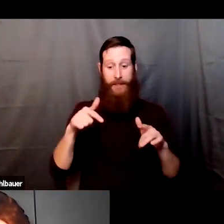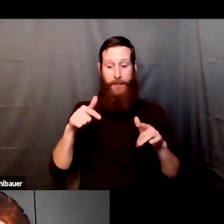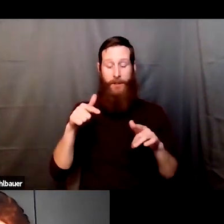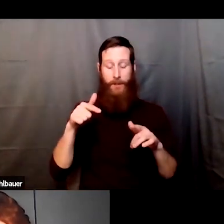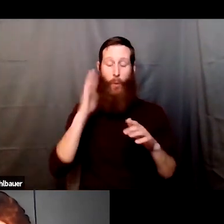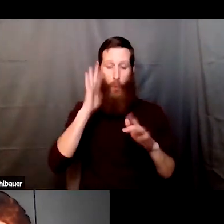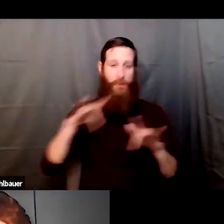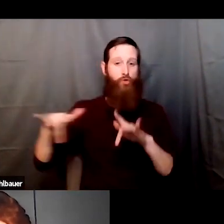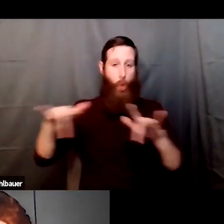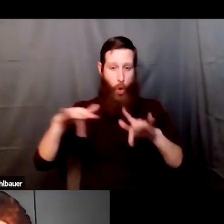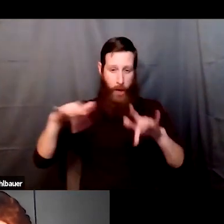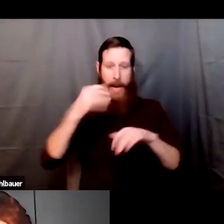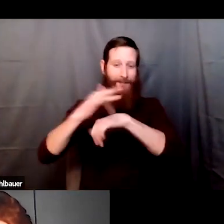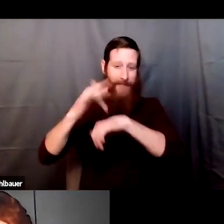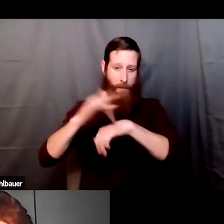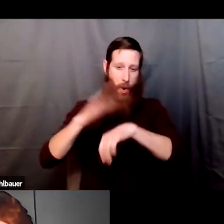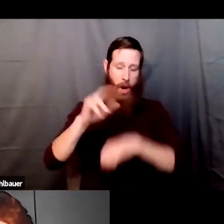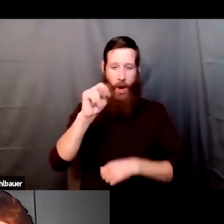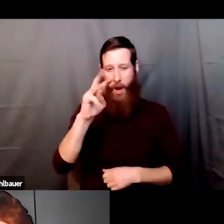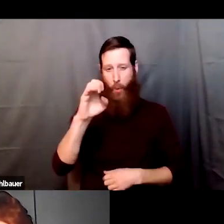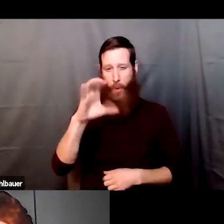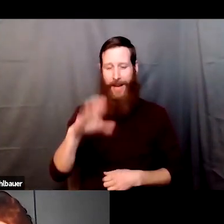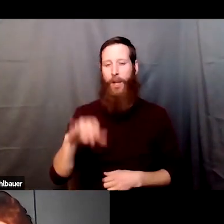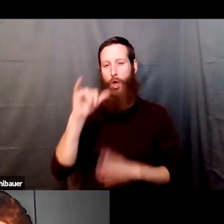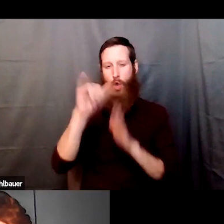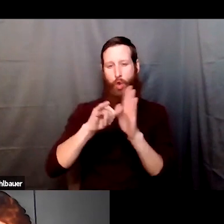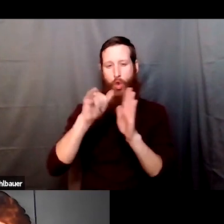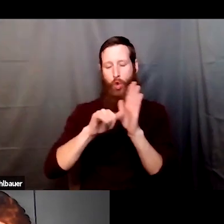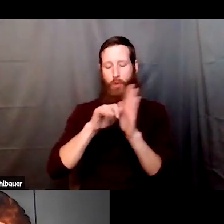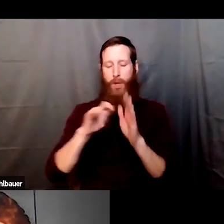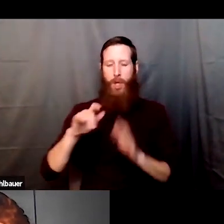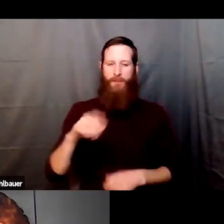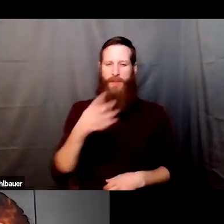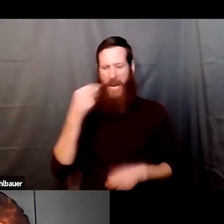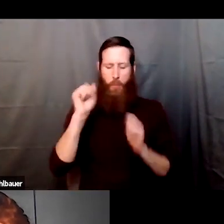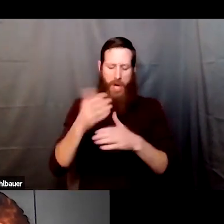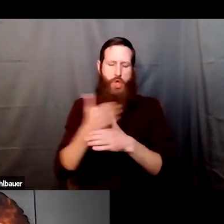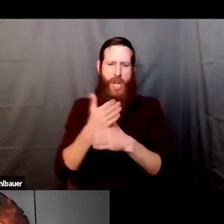The recording will be made available on the YouTube channel. And I can also share it with you all after this presentation